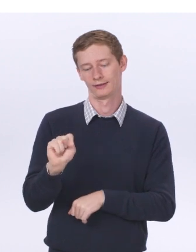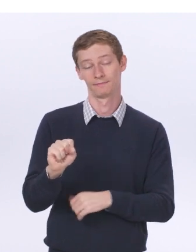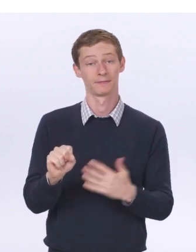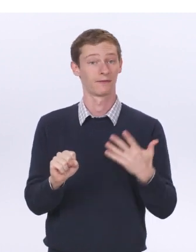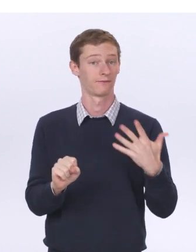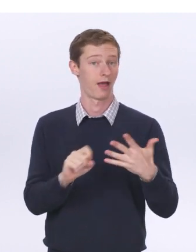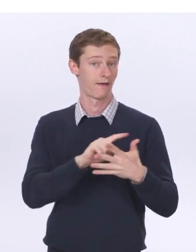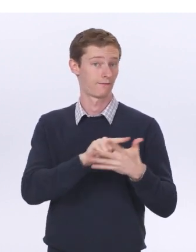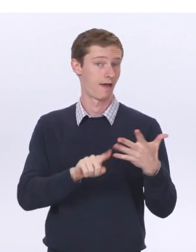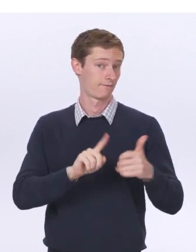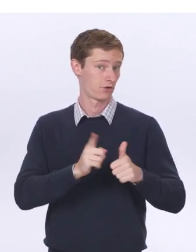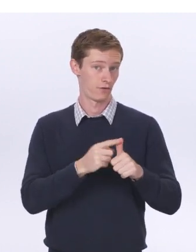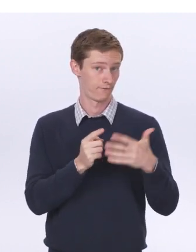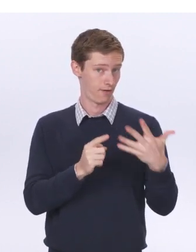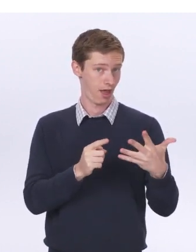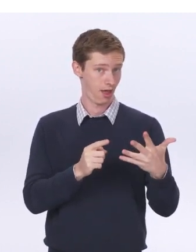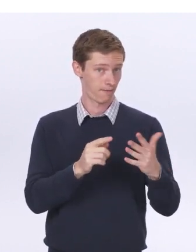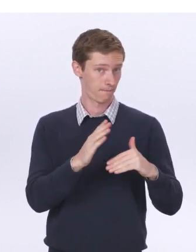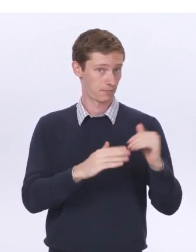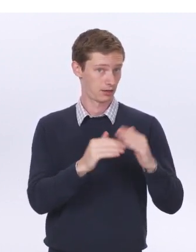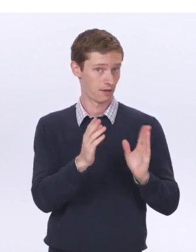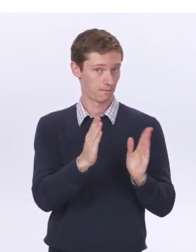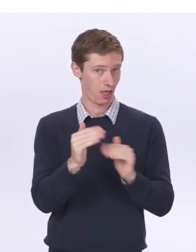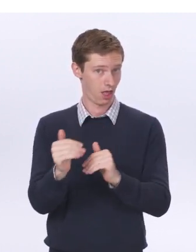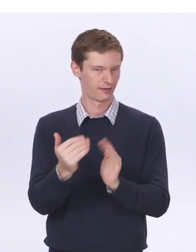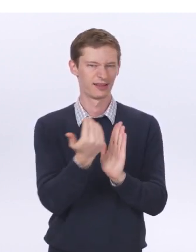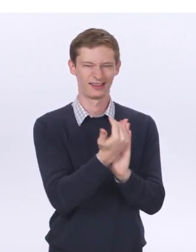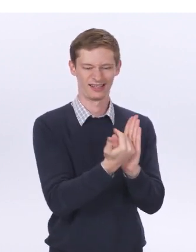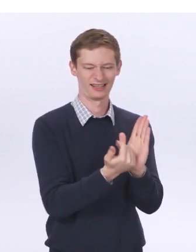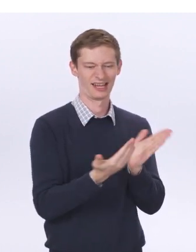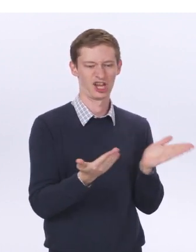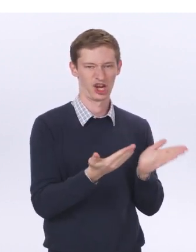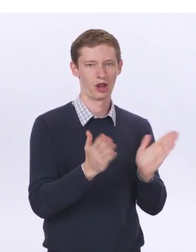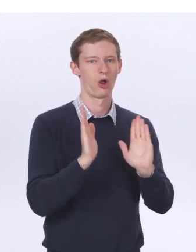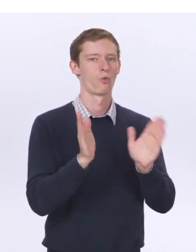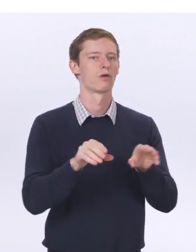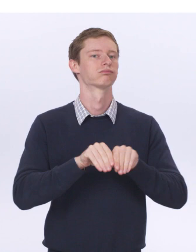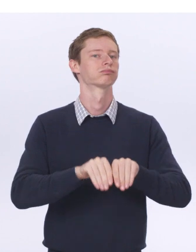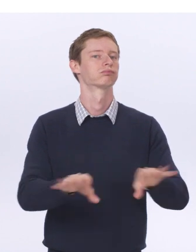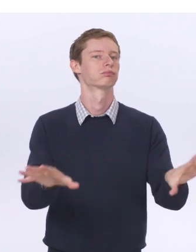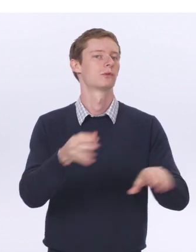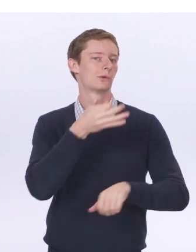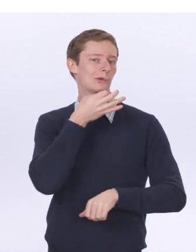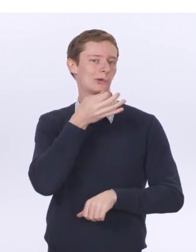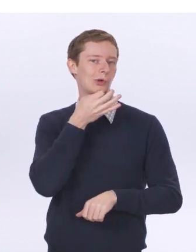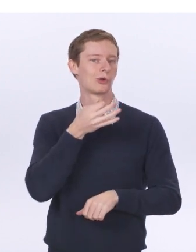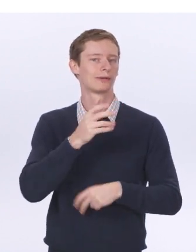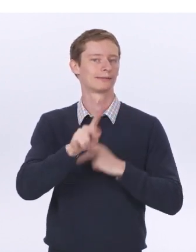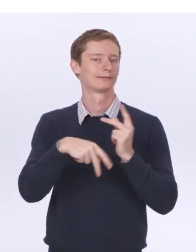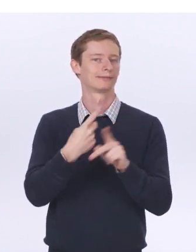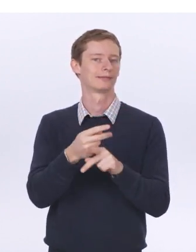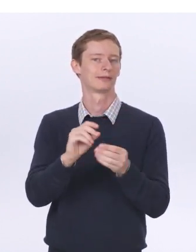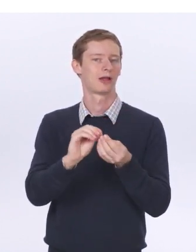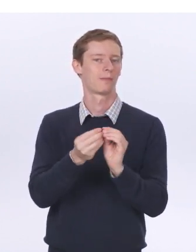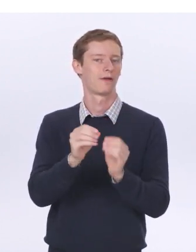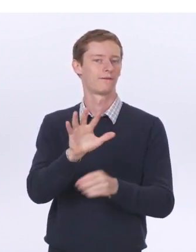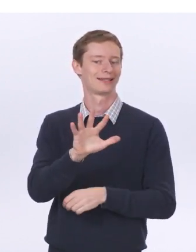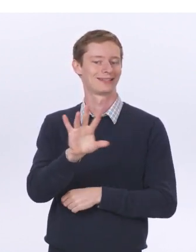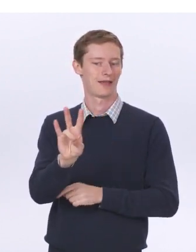and these will go live in version 57. One more thing. We’ve received a ton of great feedback